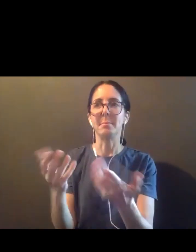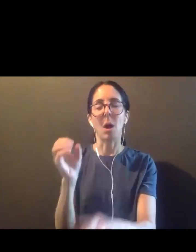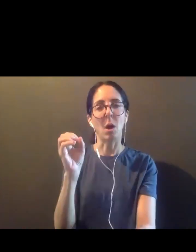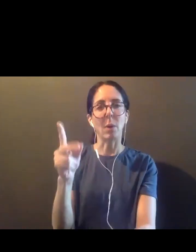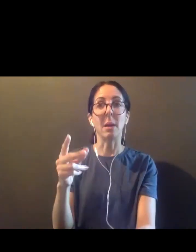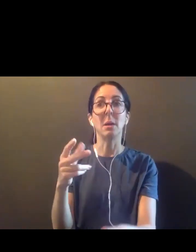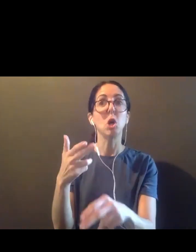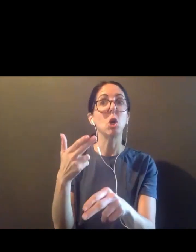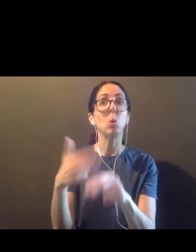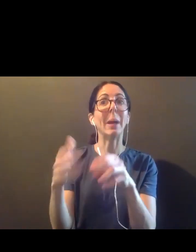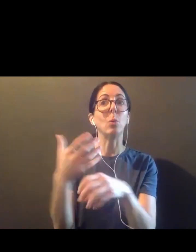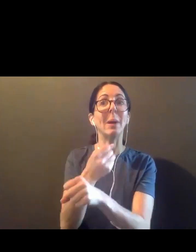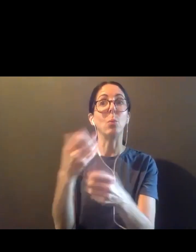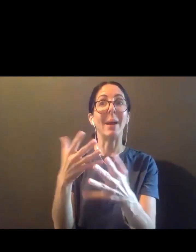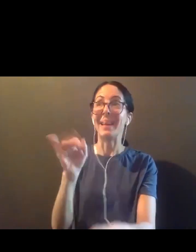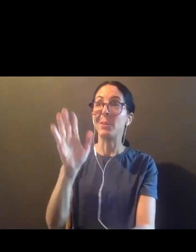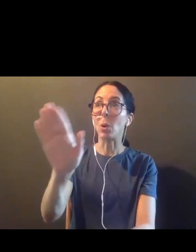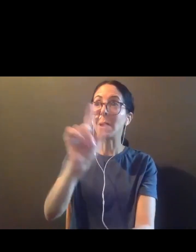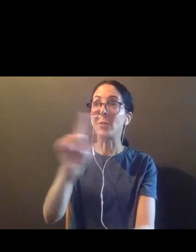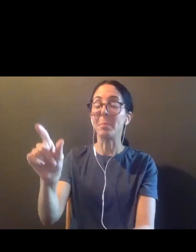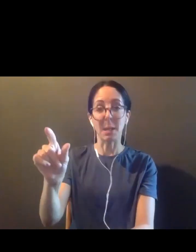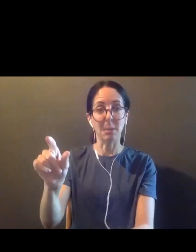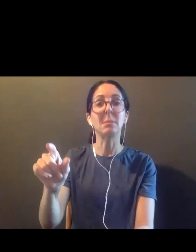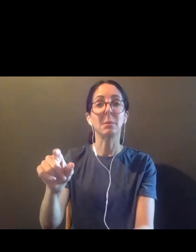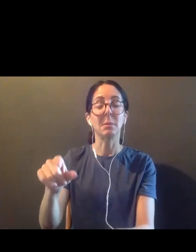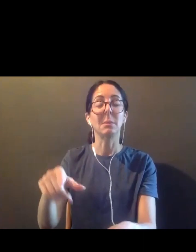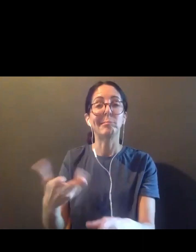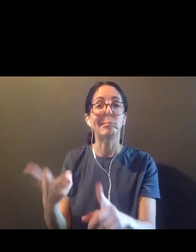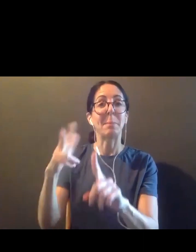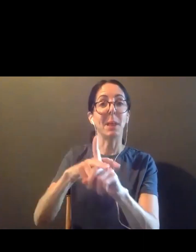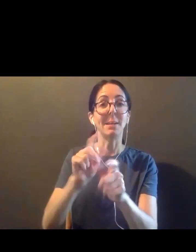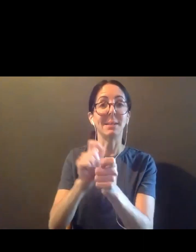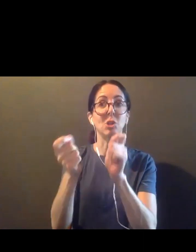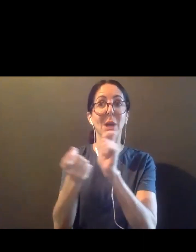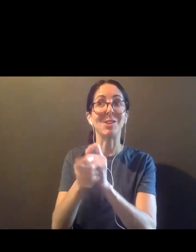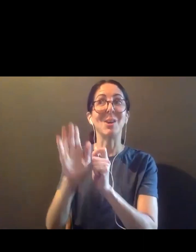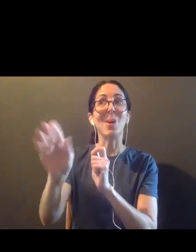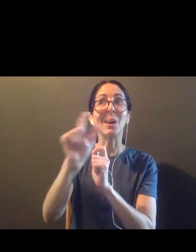Here’s what if your government adopts this change, here is the success that your government will see.